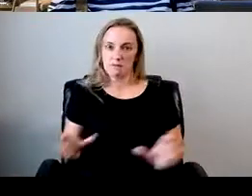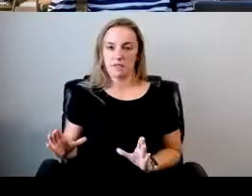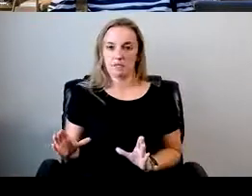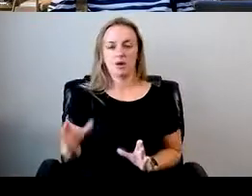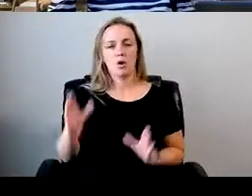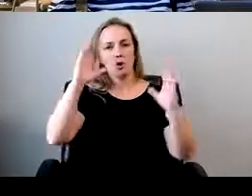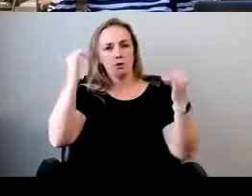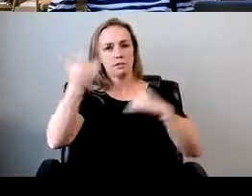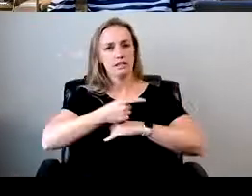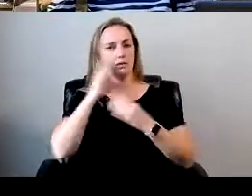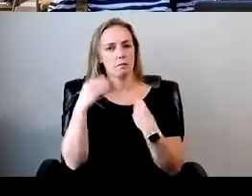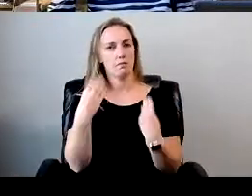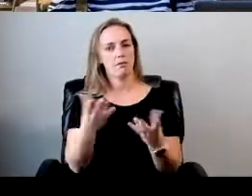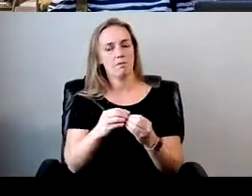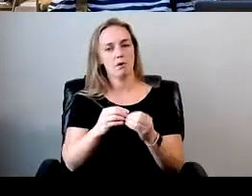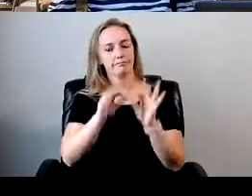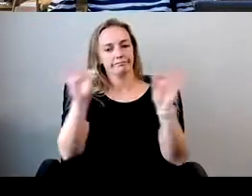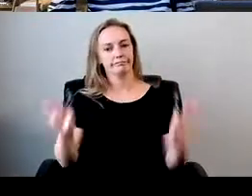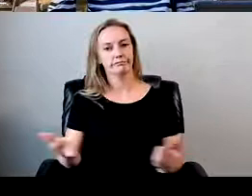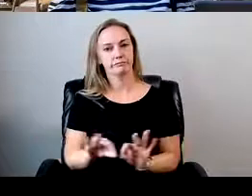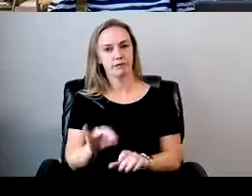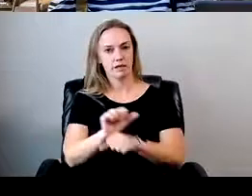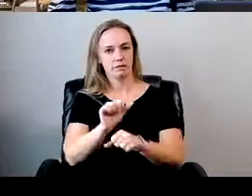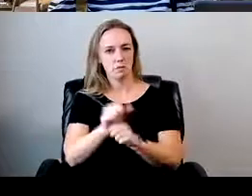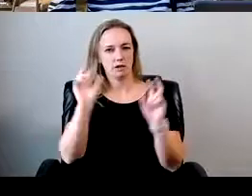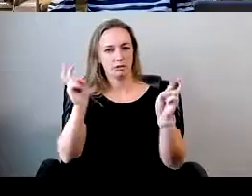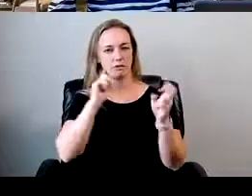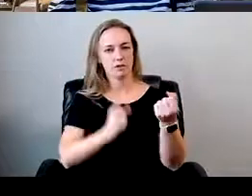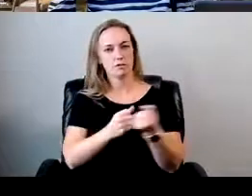to give you a little bit more of a framework to support your competence in serving the population.